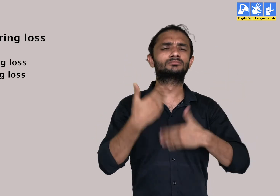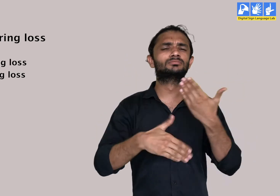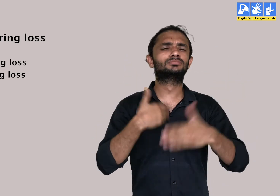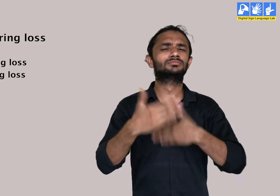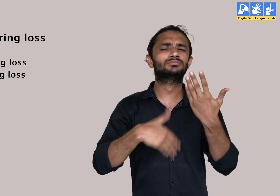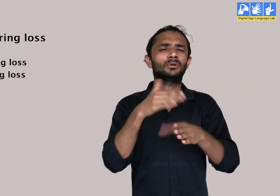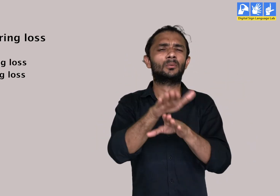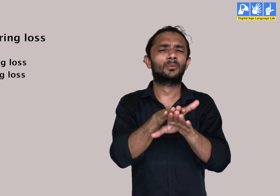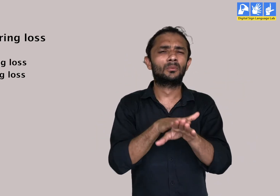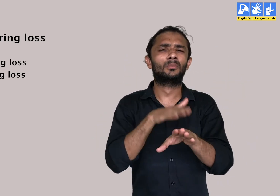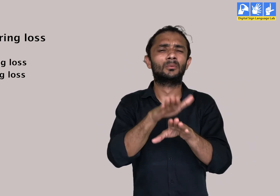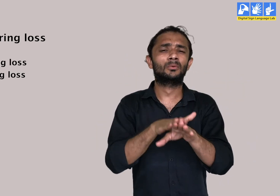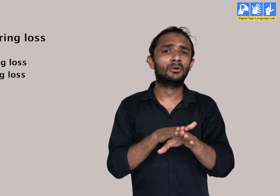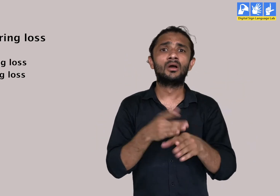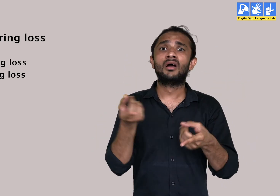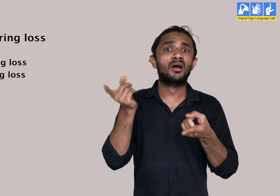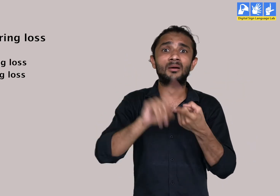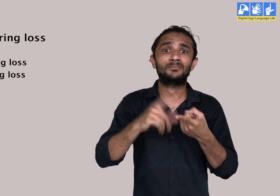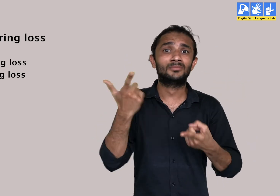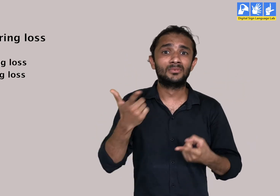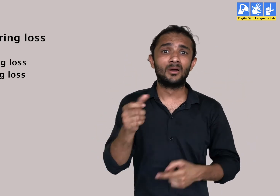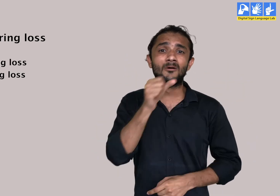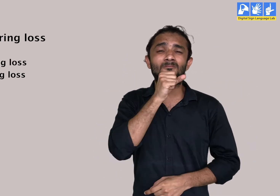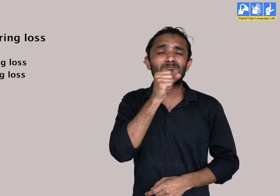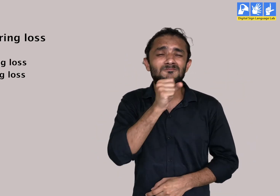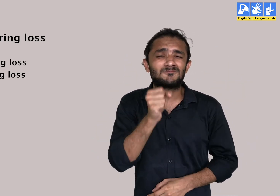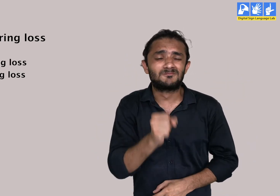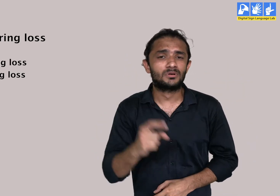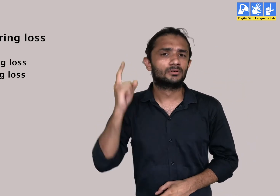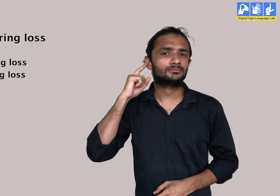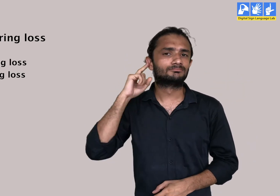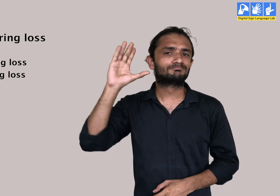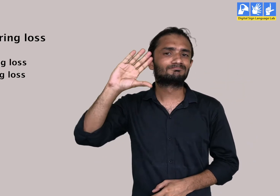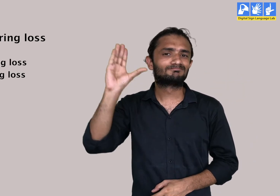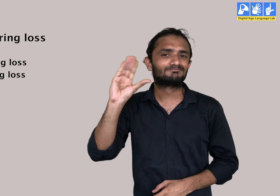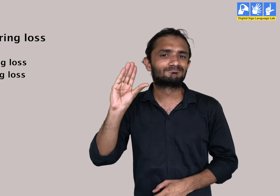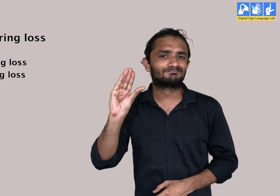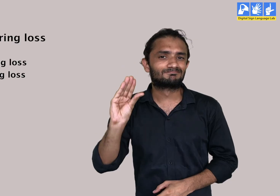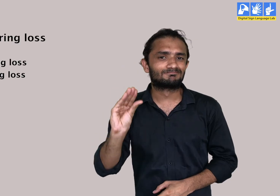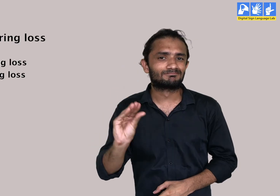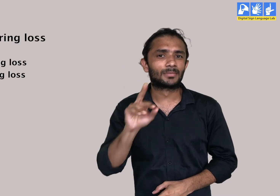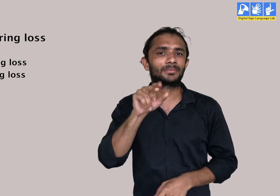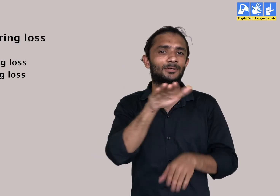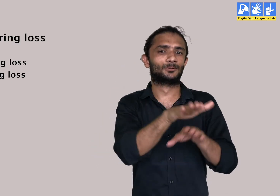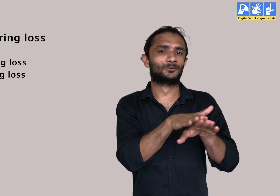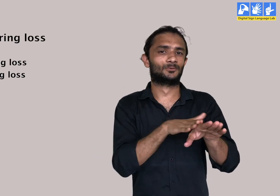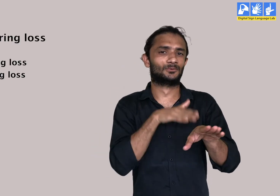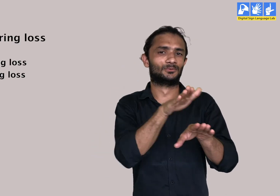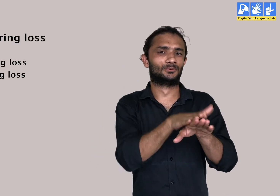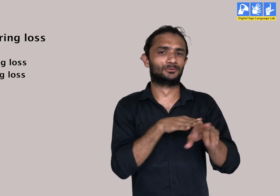It's a common problem linked to aging.